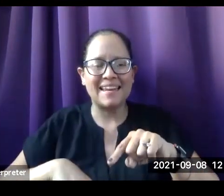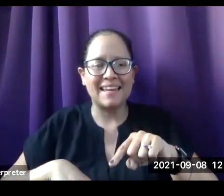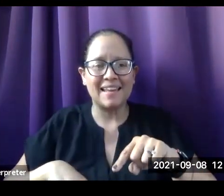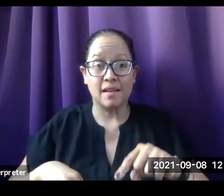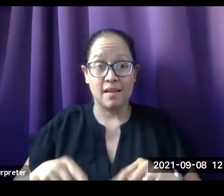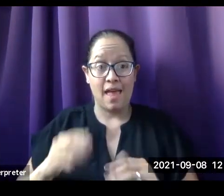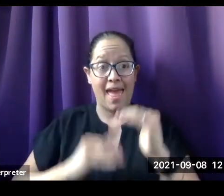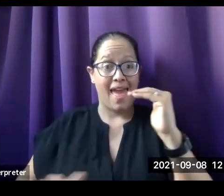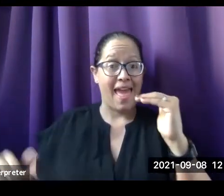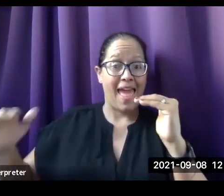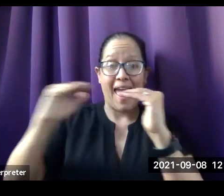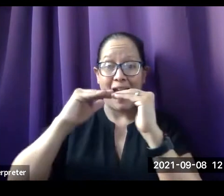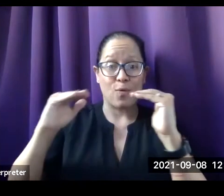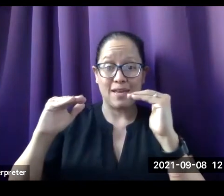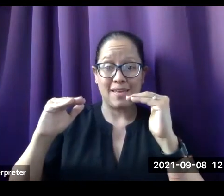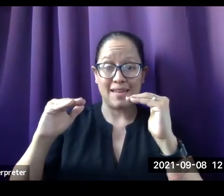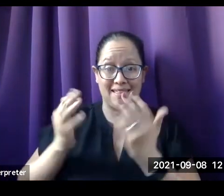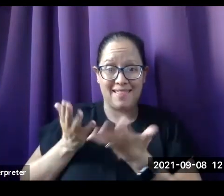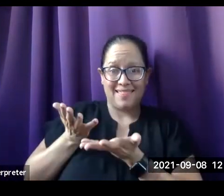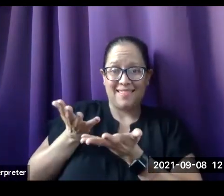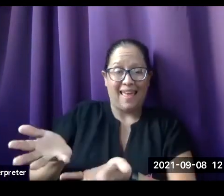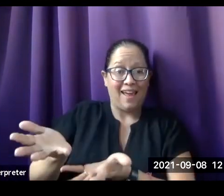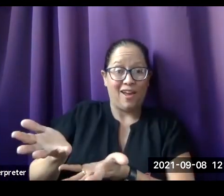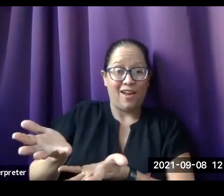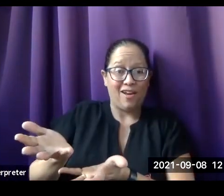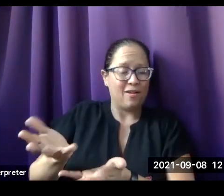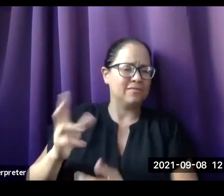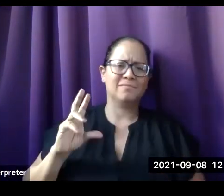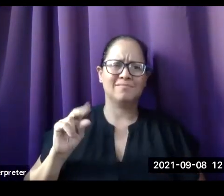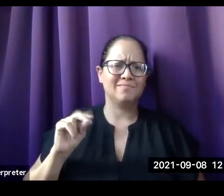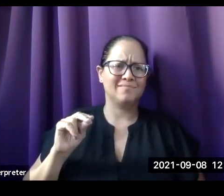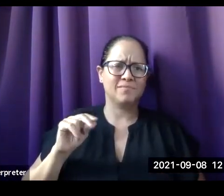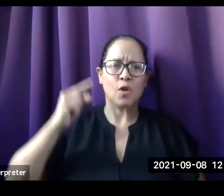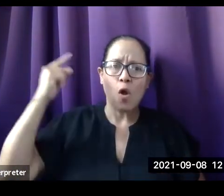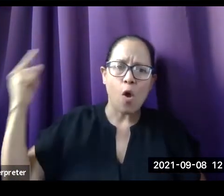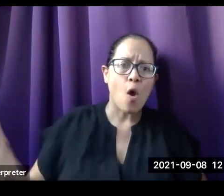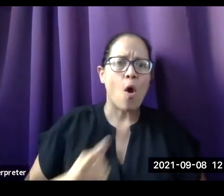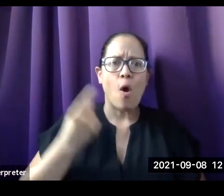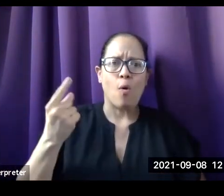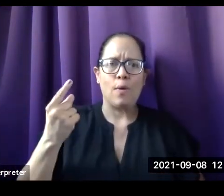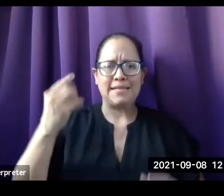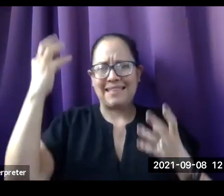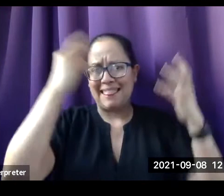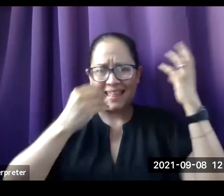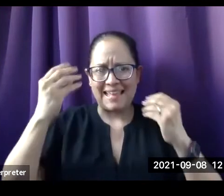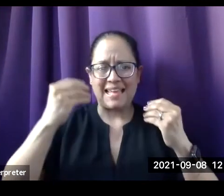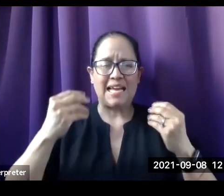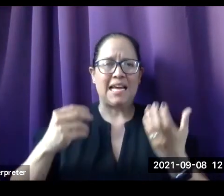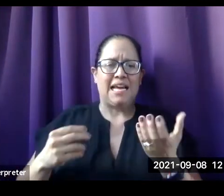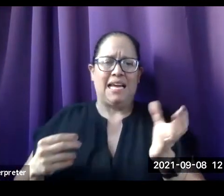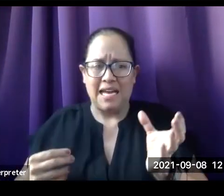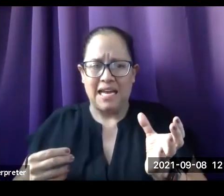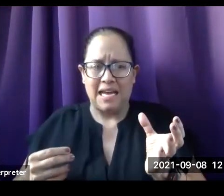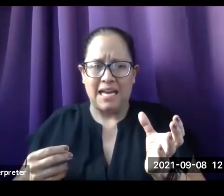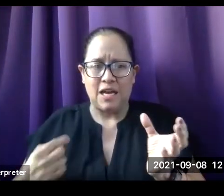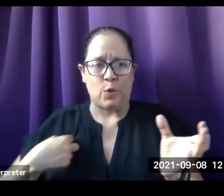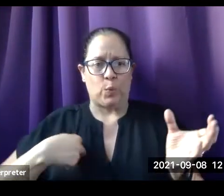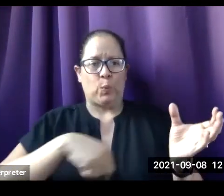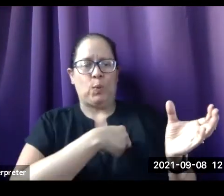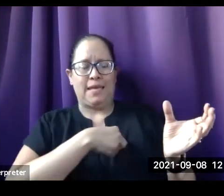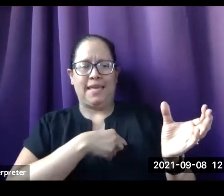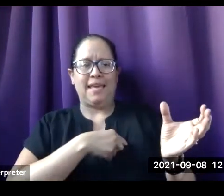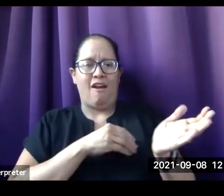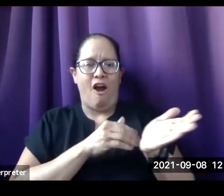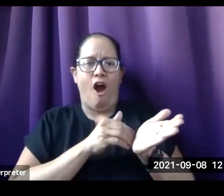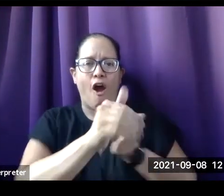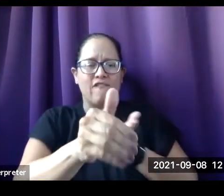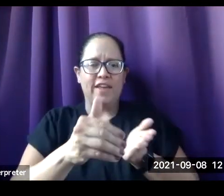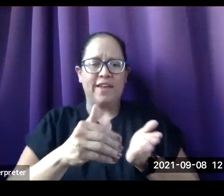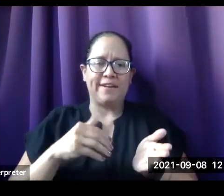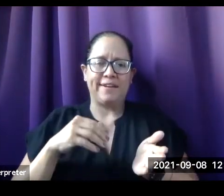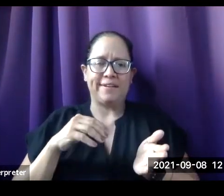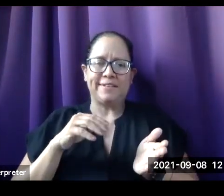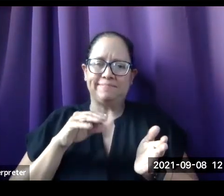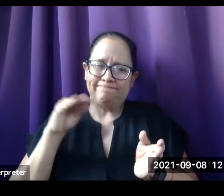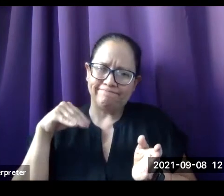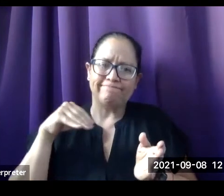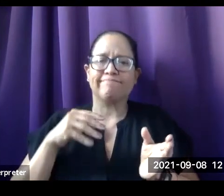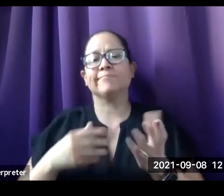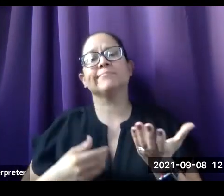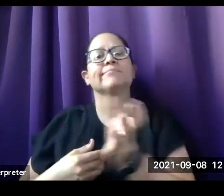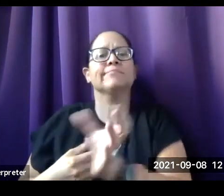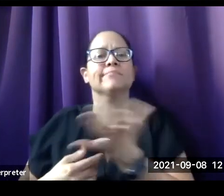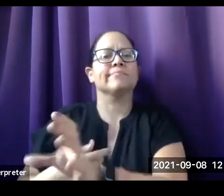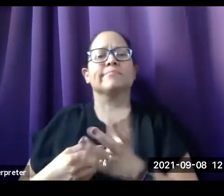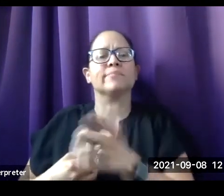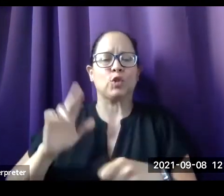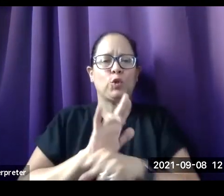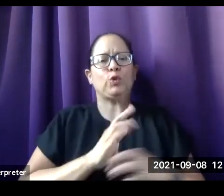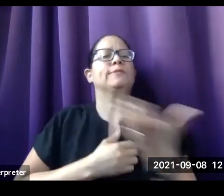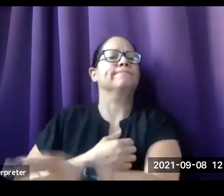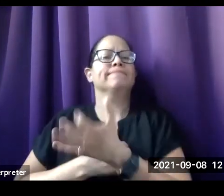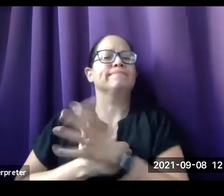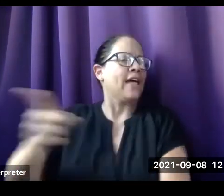It is a constant, constant process of calling ourselves out for how we can implicitly circulate the power that disenfranchise disenfranchises others to the benefit of ourselves.